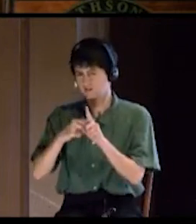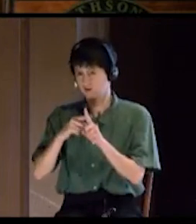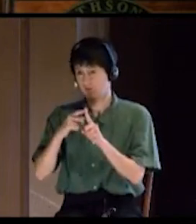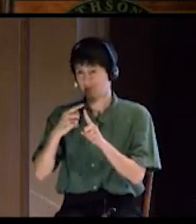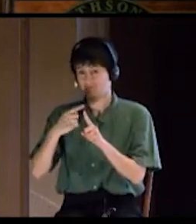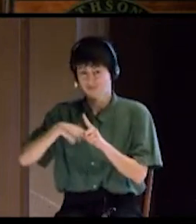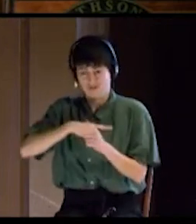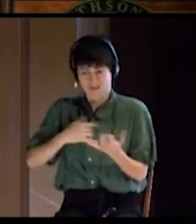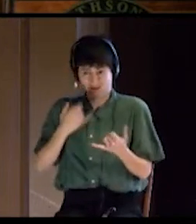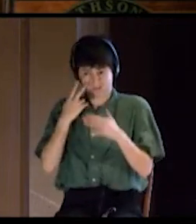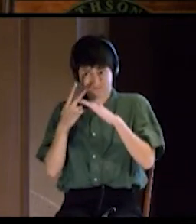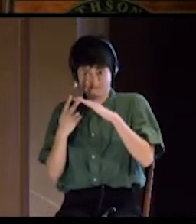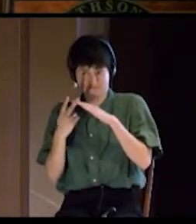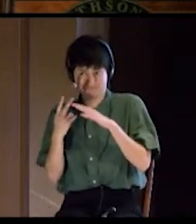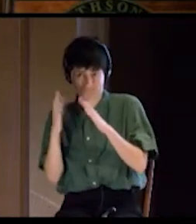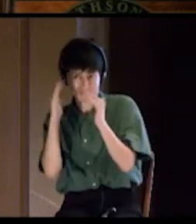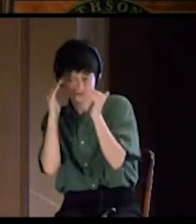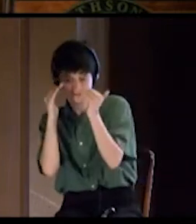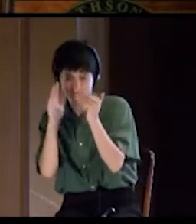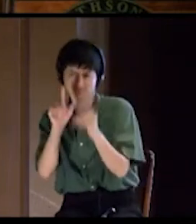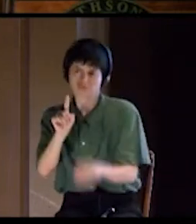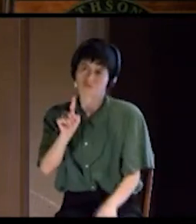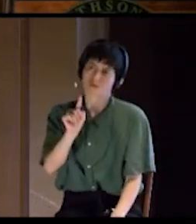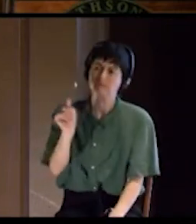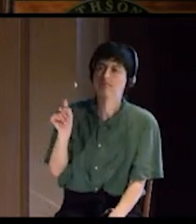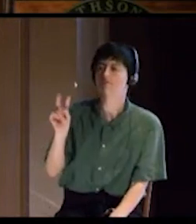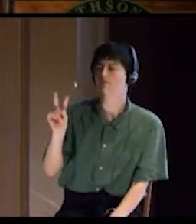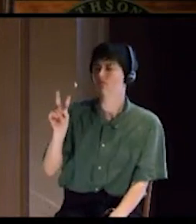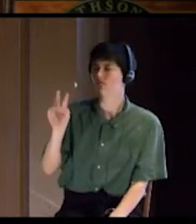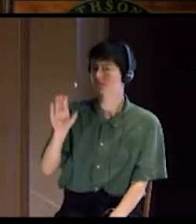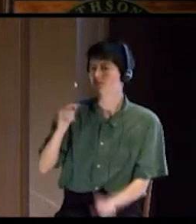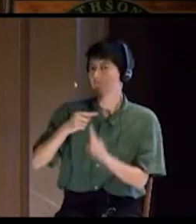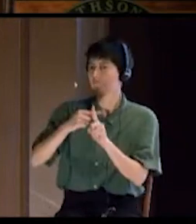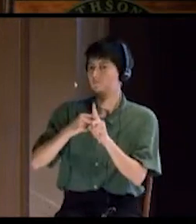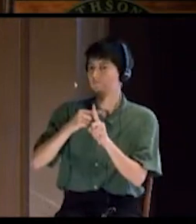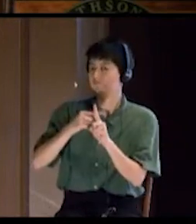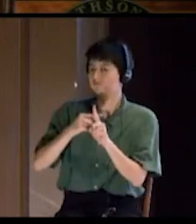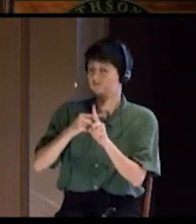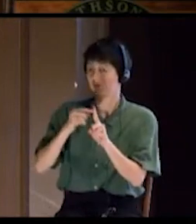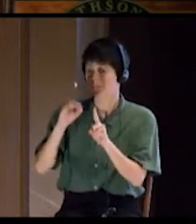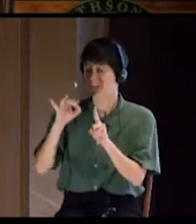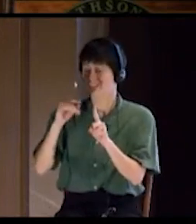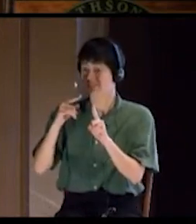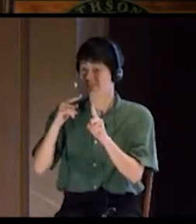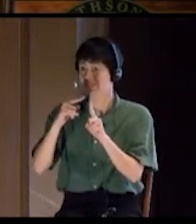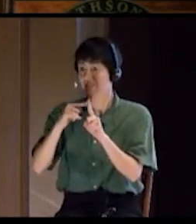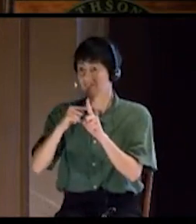It would require them going up in elevation by 200 meters, going across the landscape